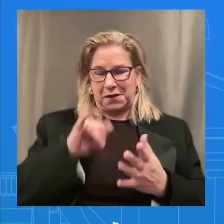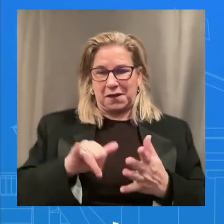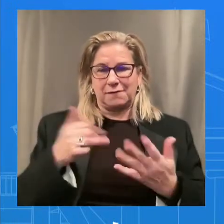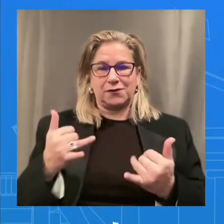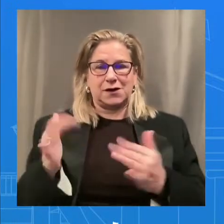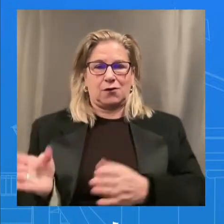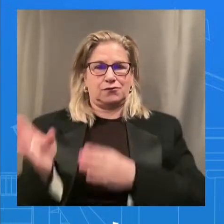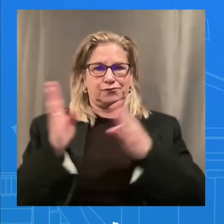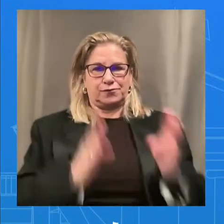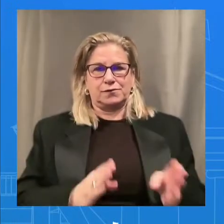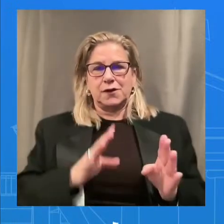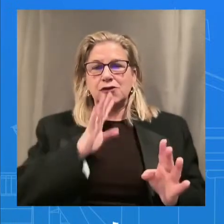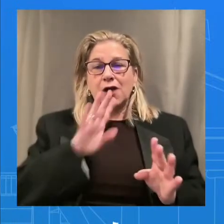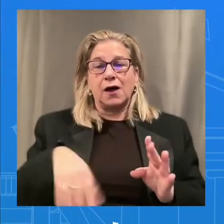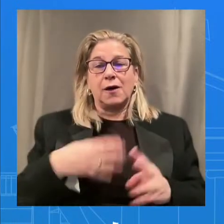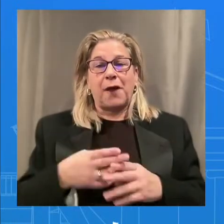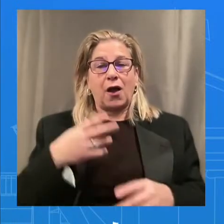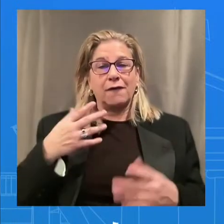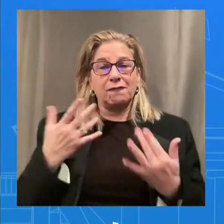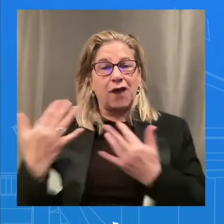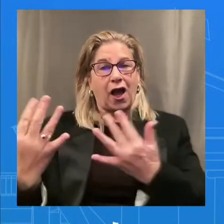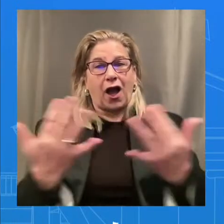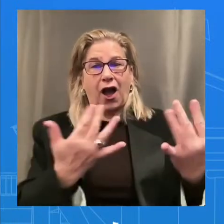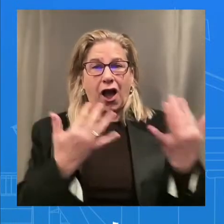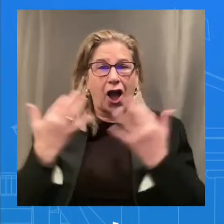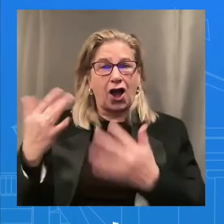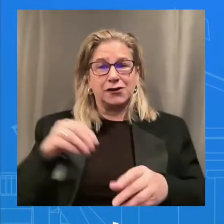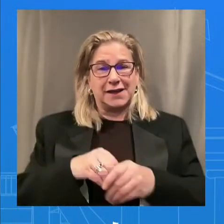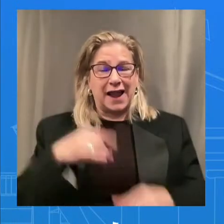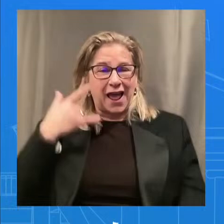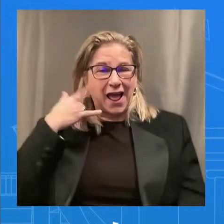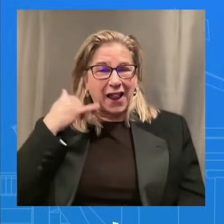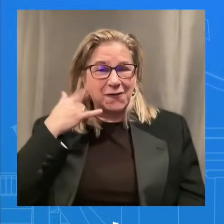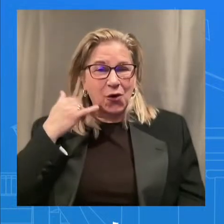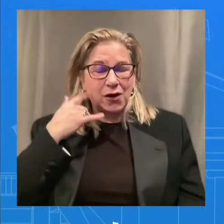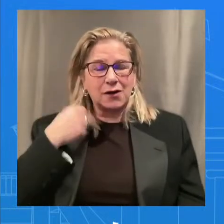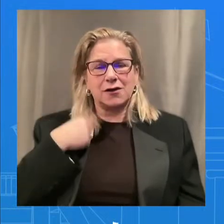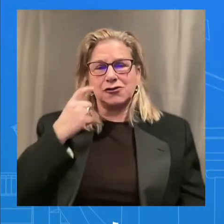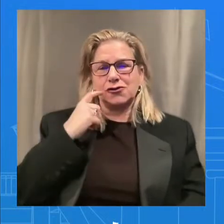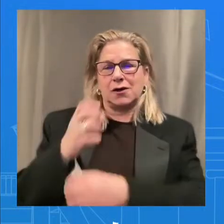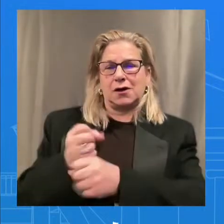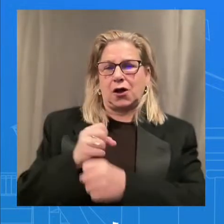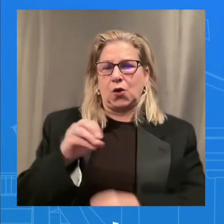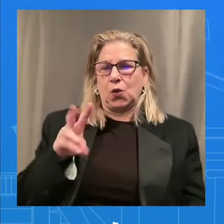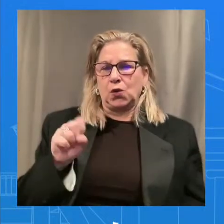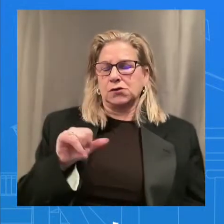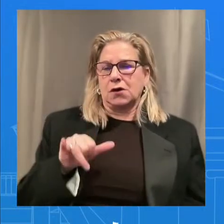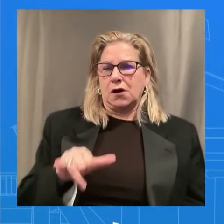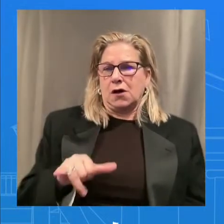to receive the latest updates on the firefighting and how federal resources are supporting the state